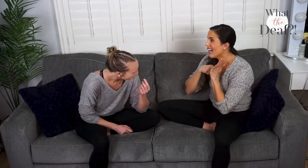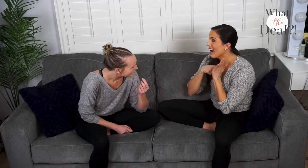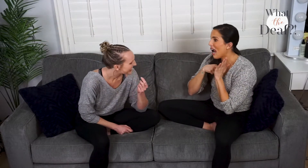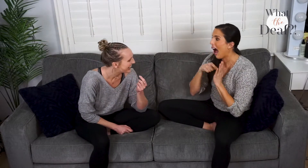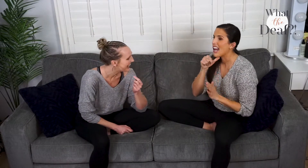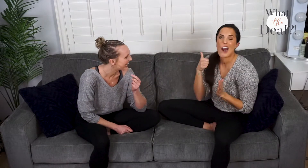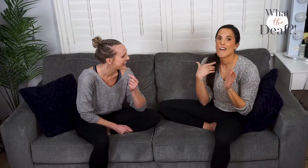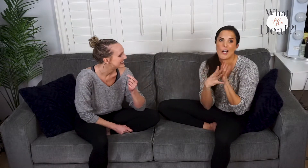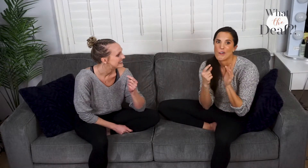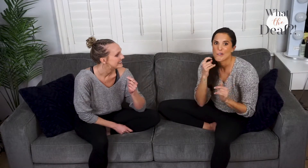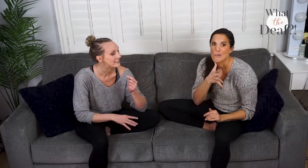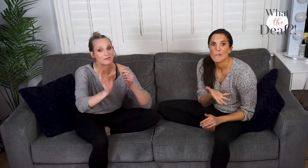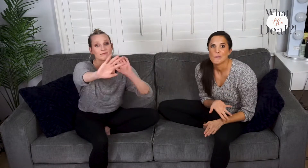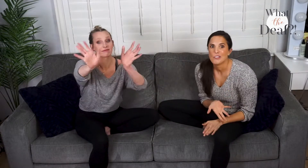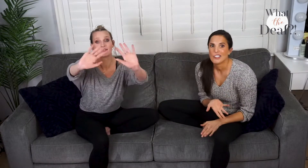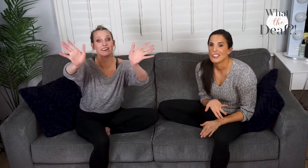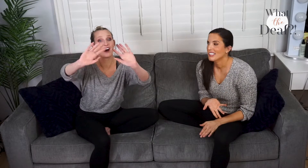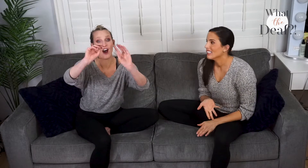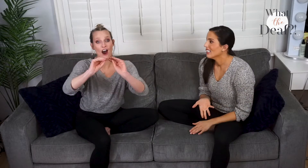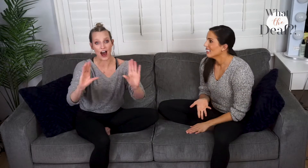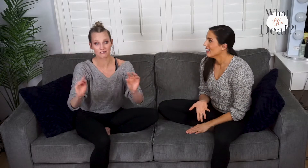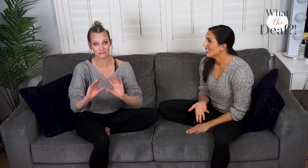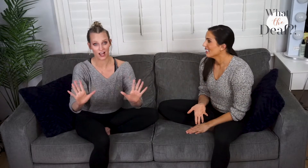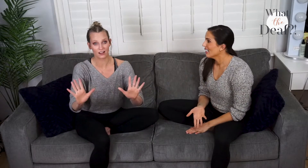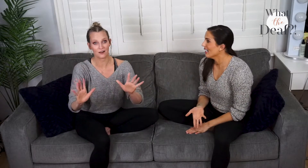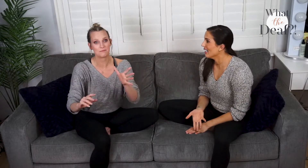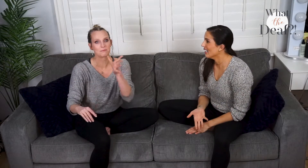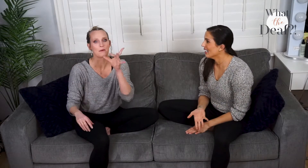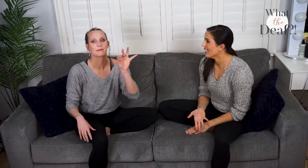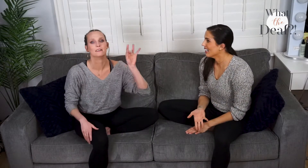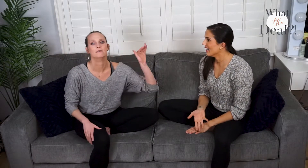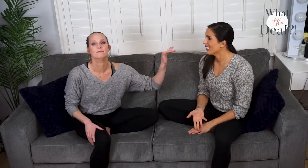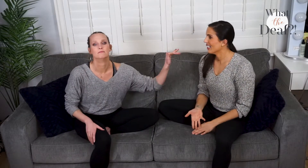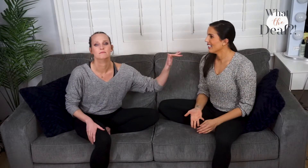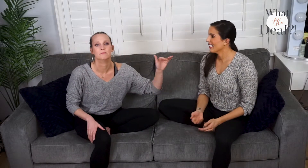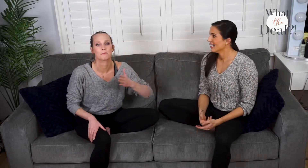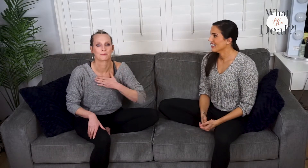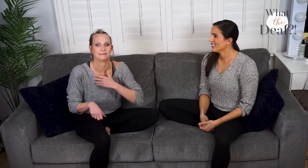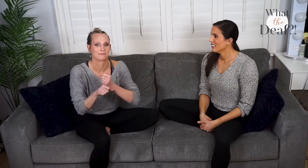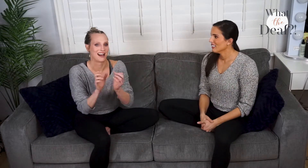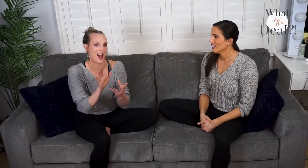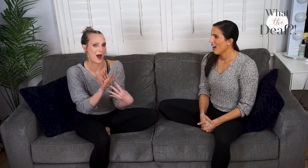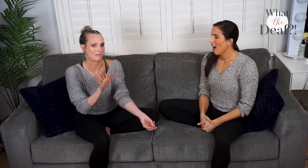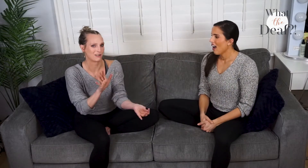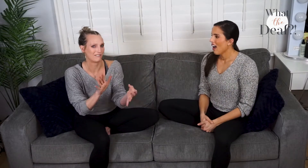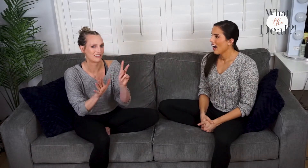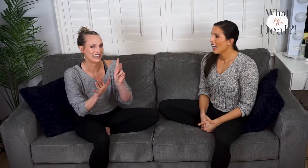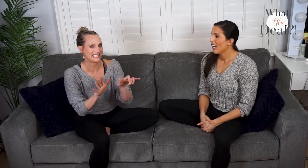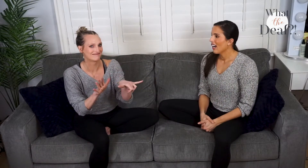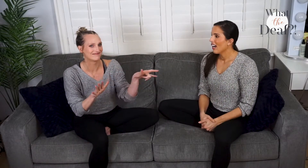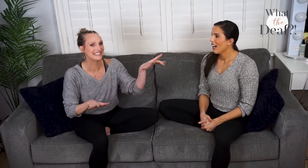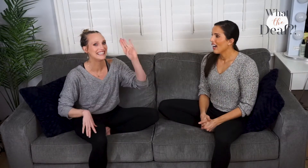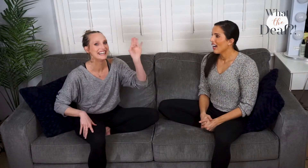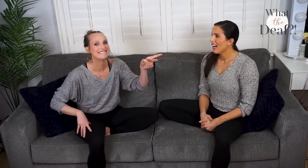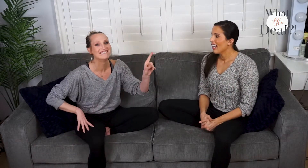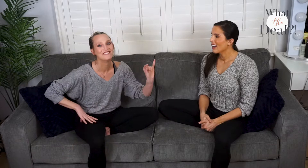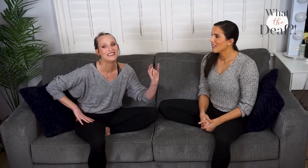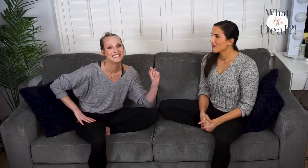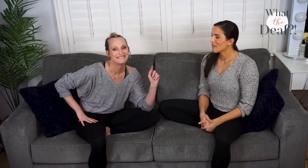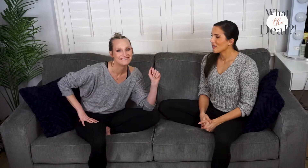And I didn't have a copy for my mom. Well, wait, wait, wait. To clarify though, her Mom did tell her to please make her an extra key and she never did it.